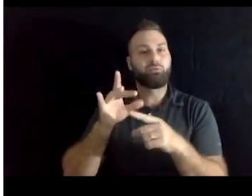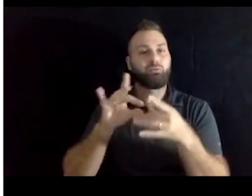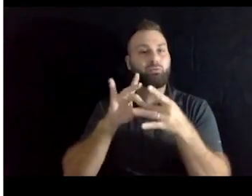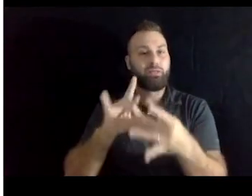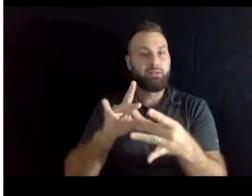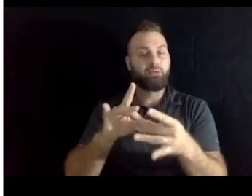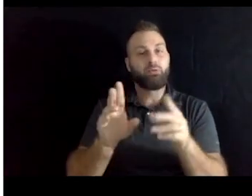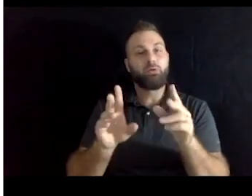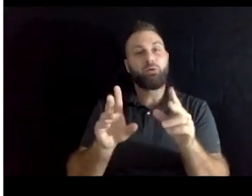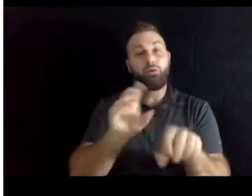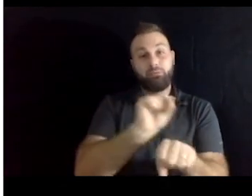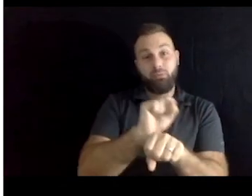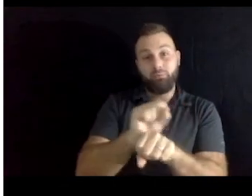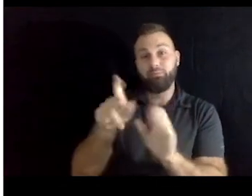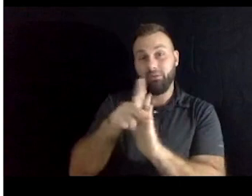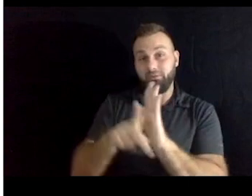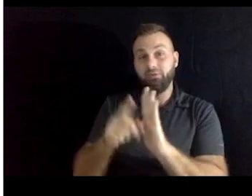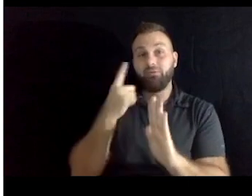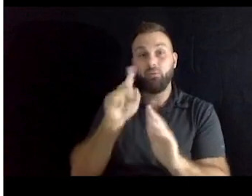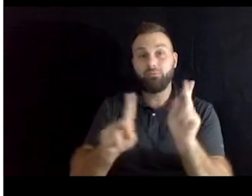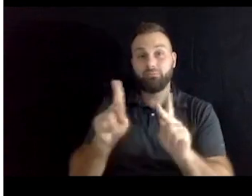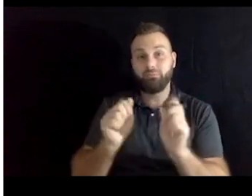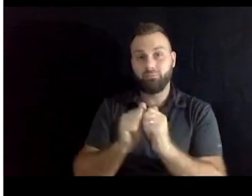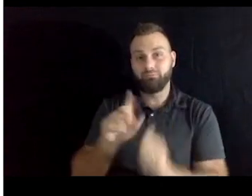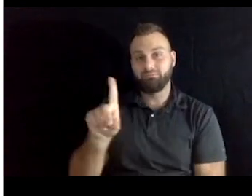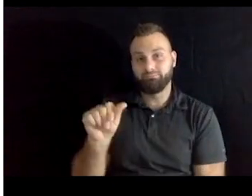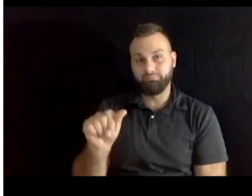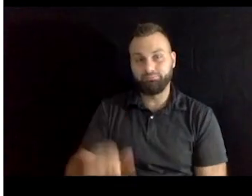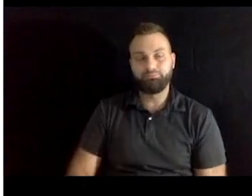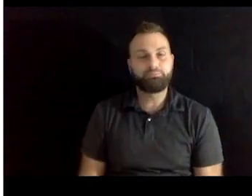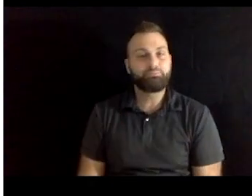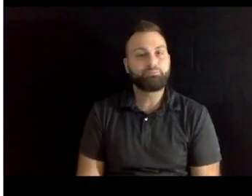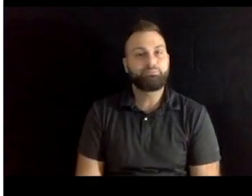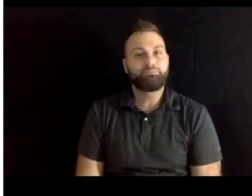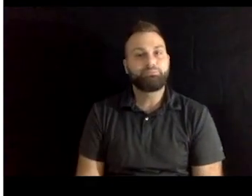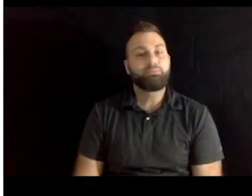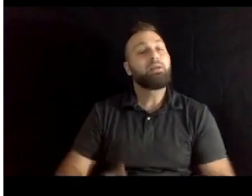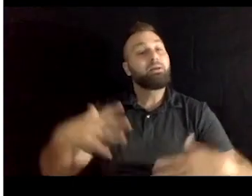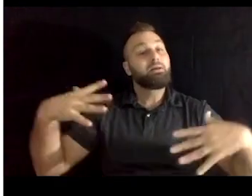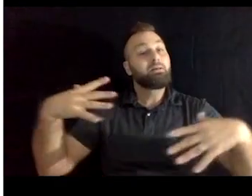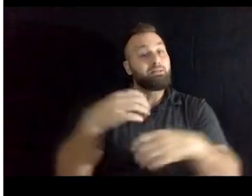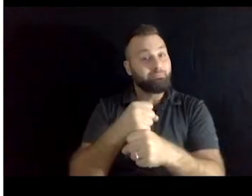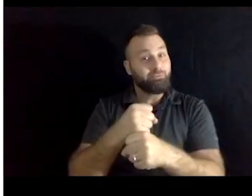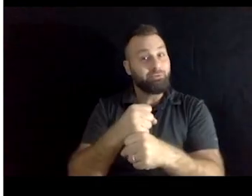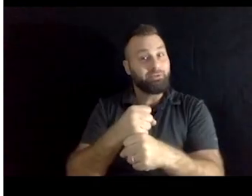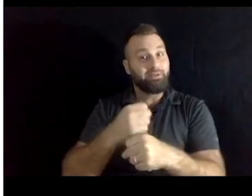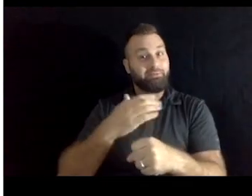policy for people with disabilities. So I'd like to give a summary of my takeaways up front.